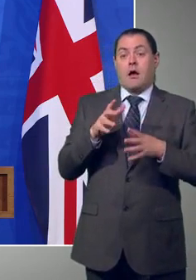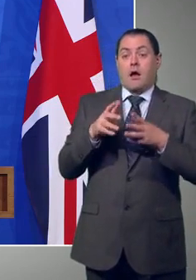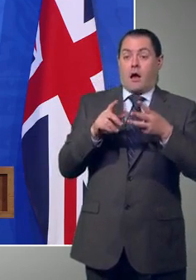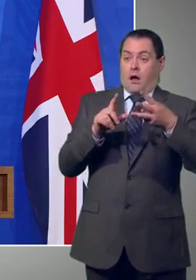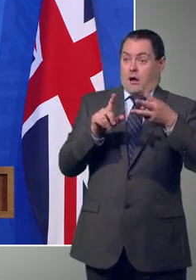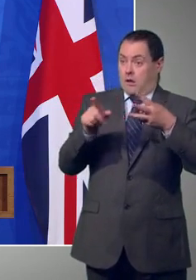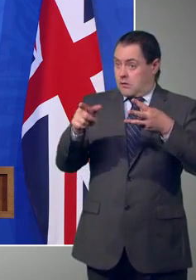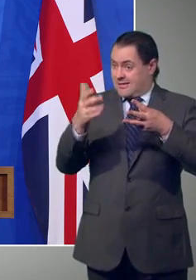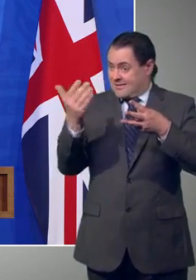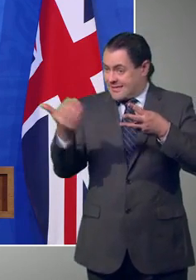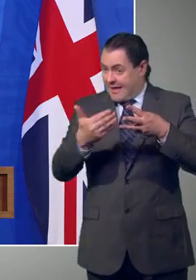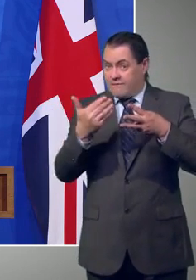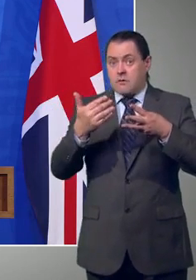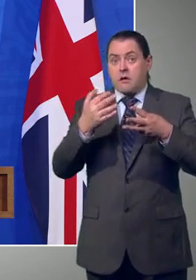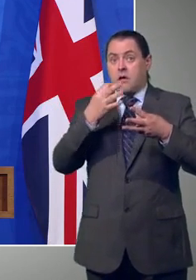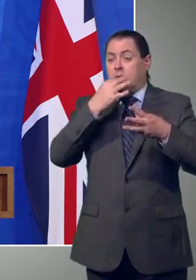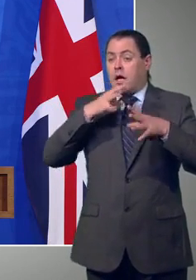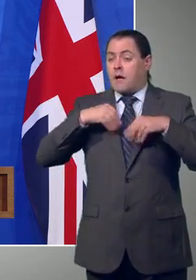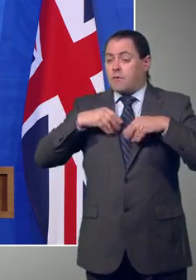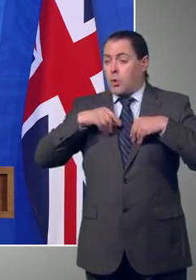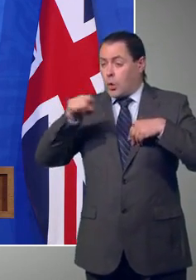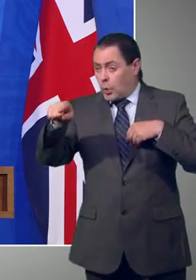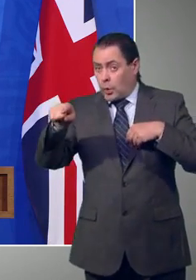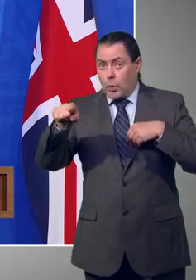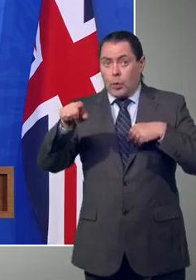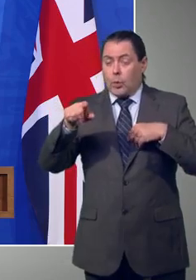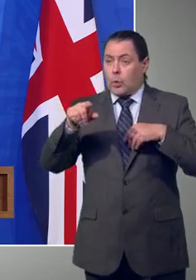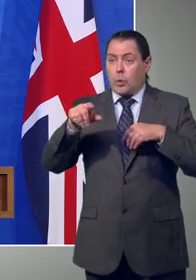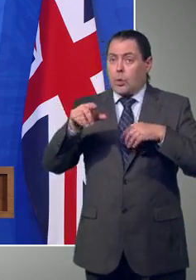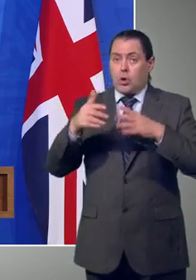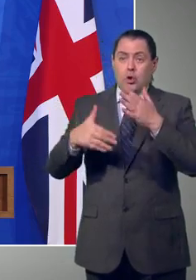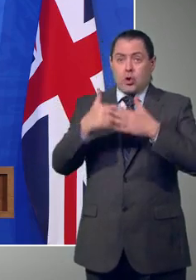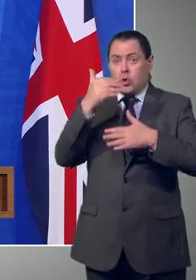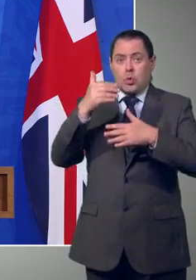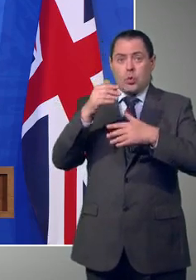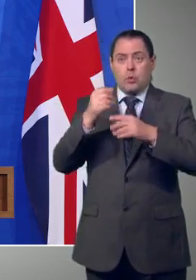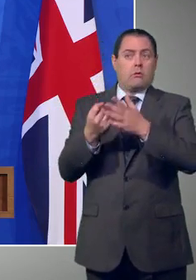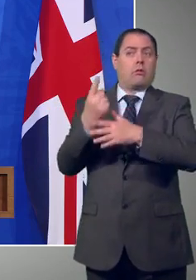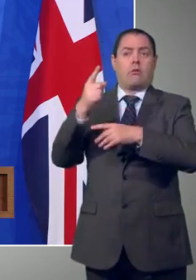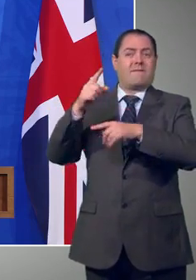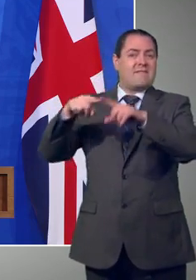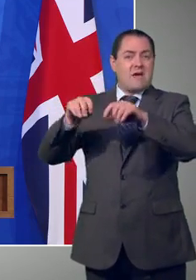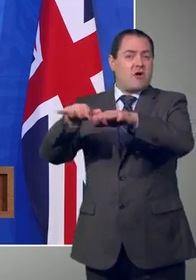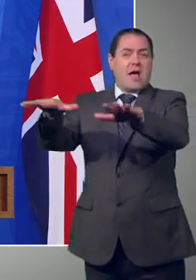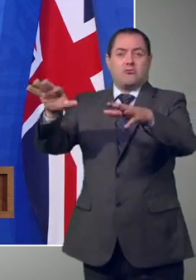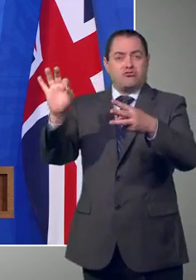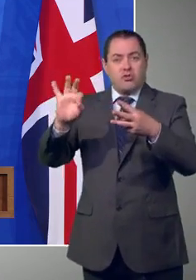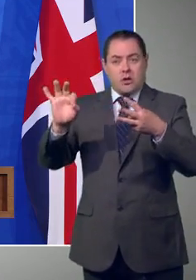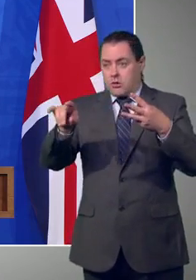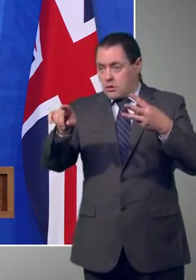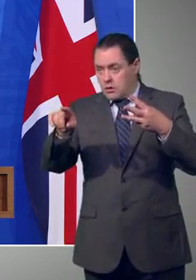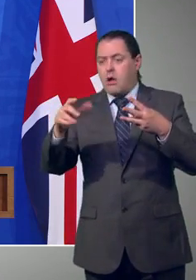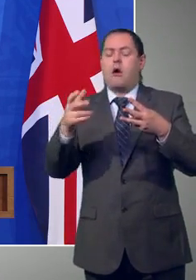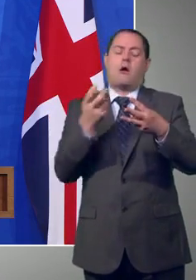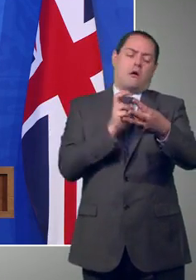low number of cases, no signs of. New variants then we can